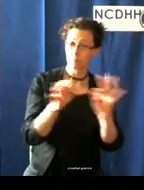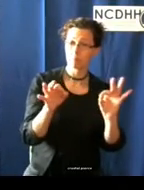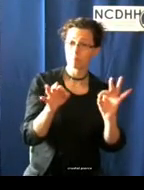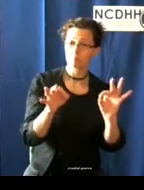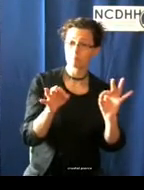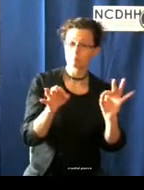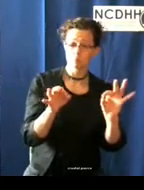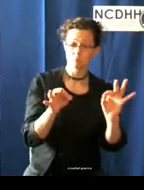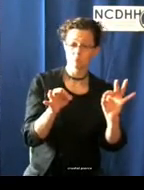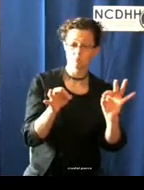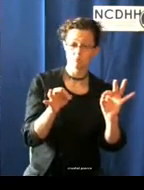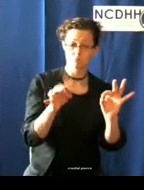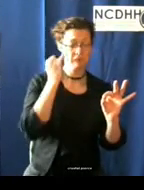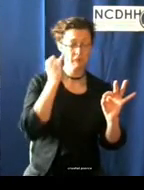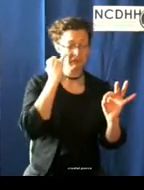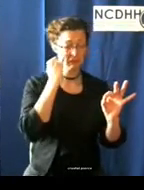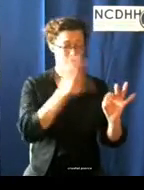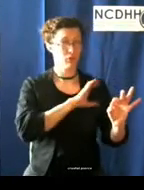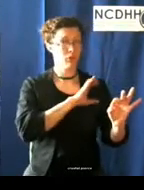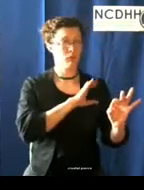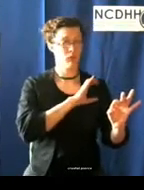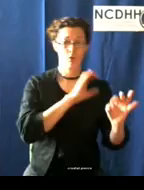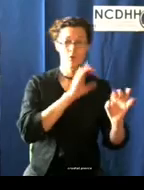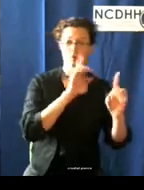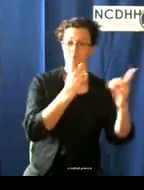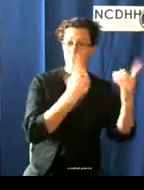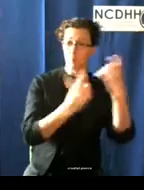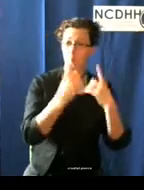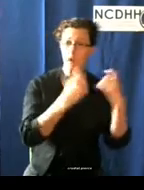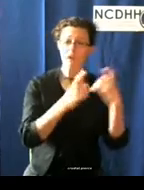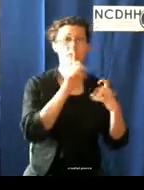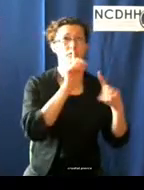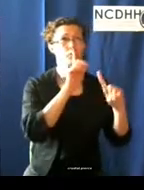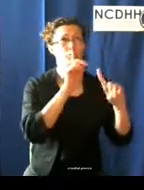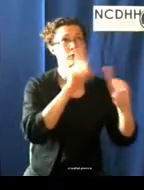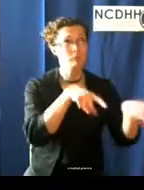TO ANY LAW ENFORCEMENT OFFICERS QUESTION CAN BE USED AGAINST THE